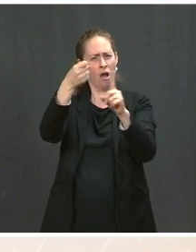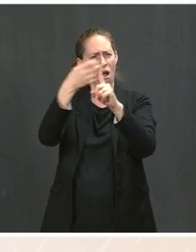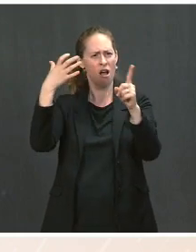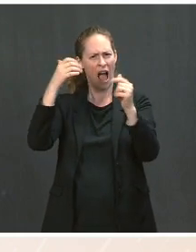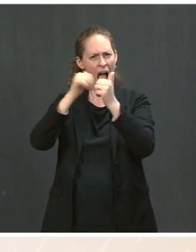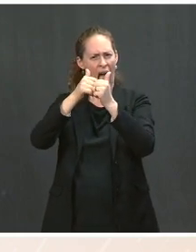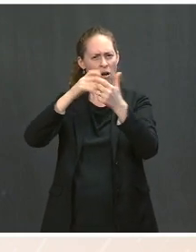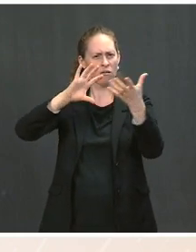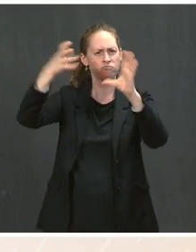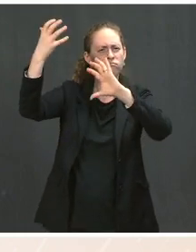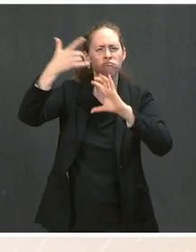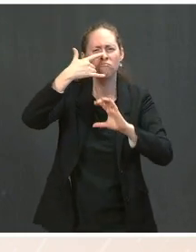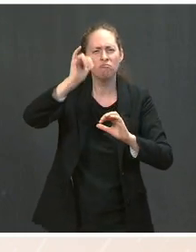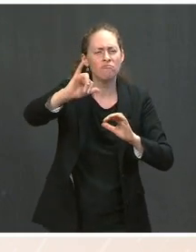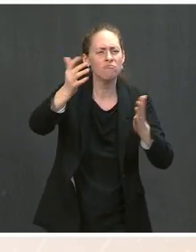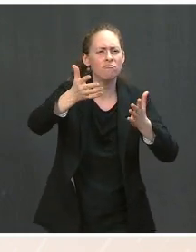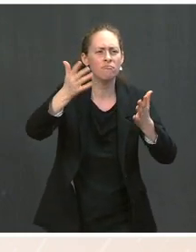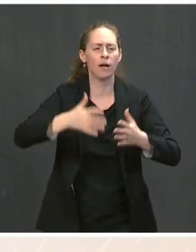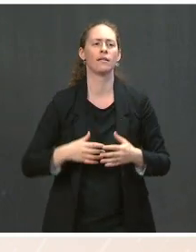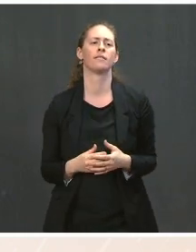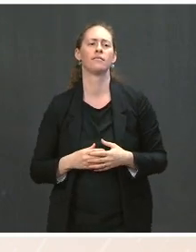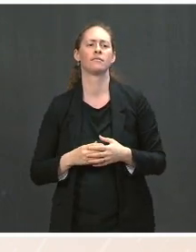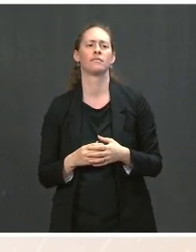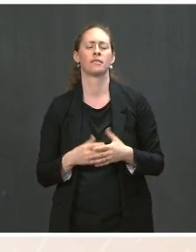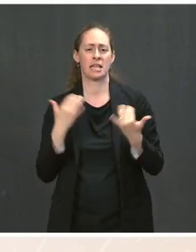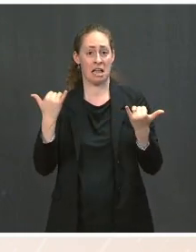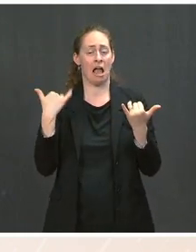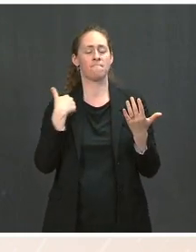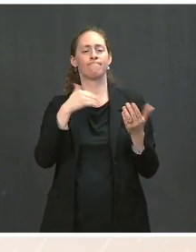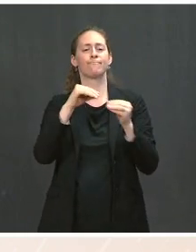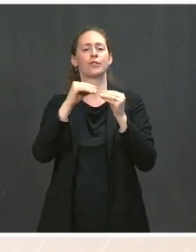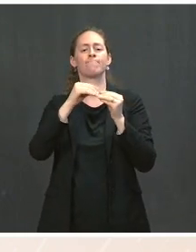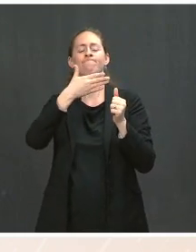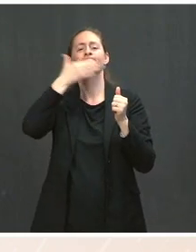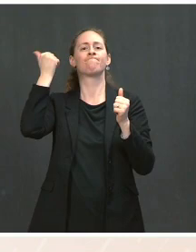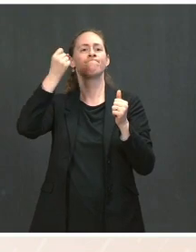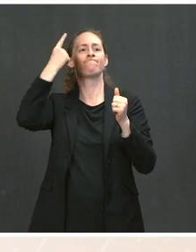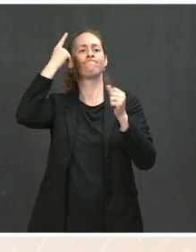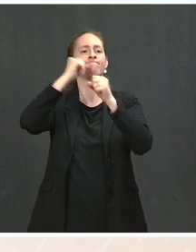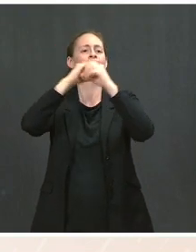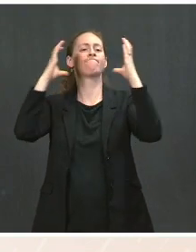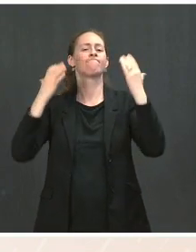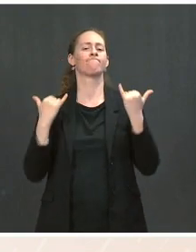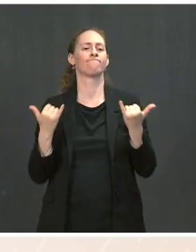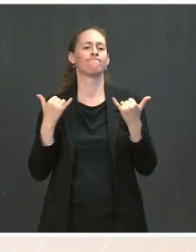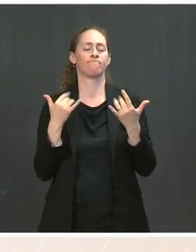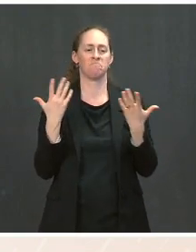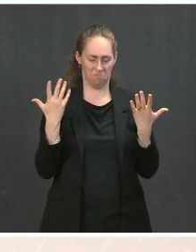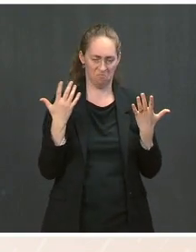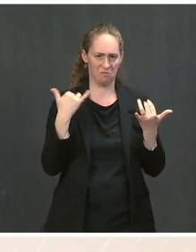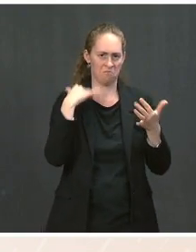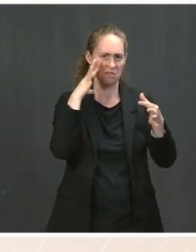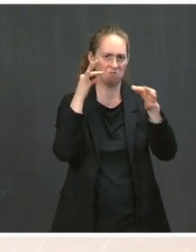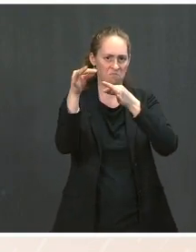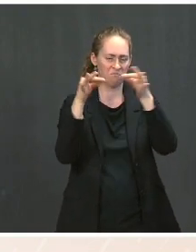understanding, I should say. So, we know, one, that the compromise of the soft- --